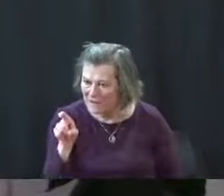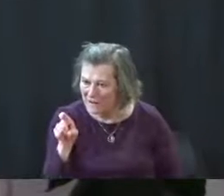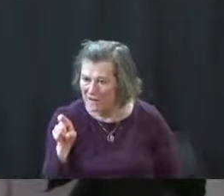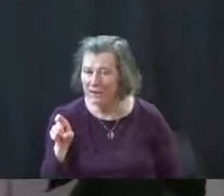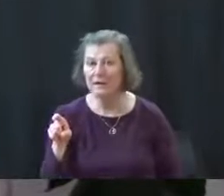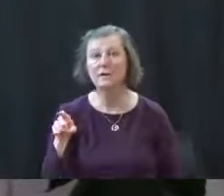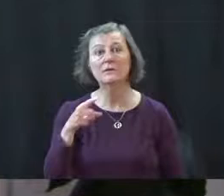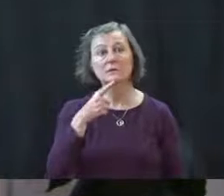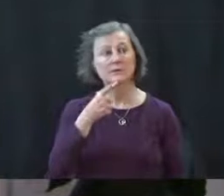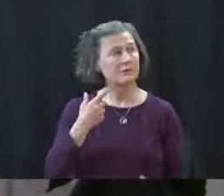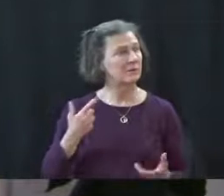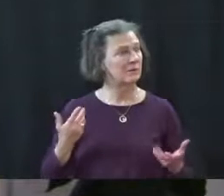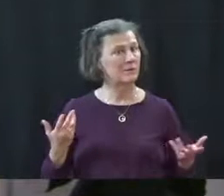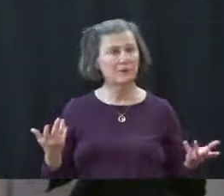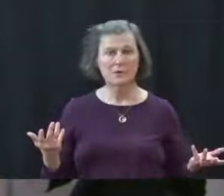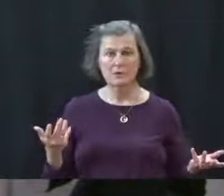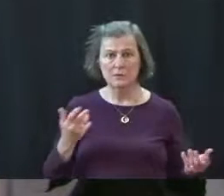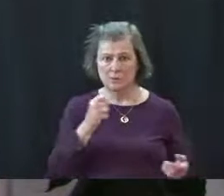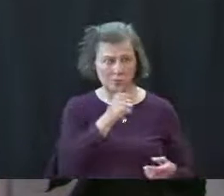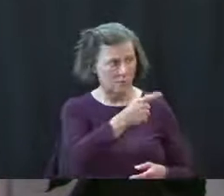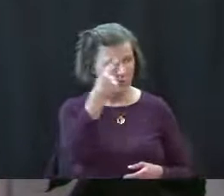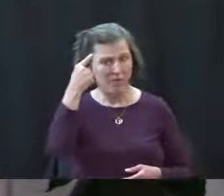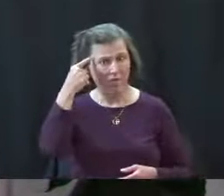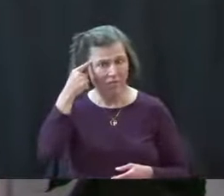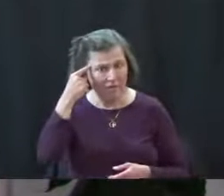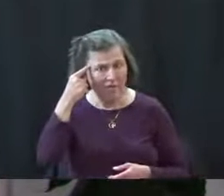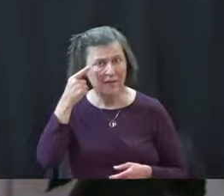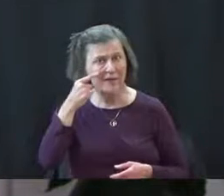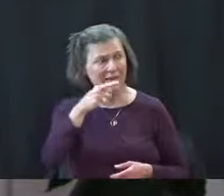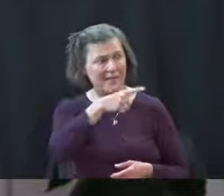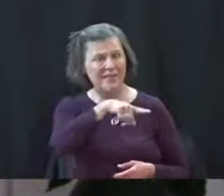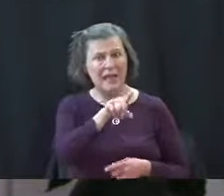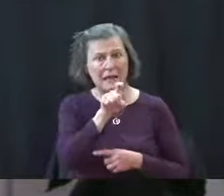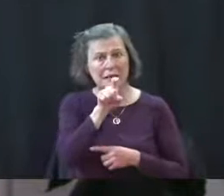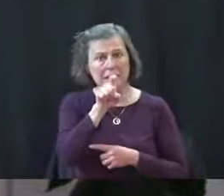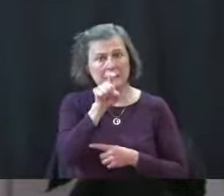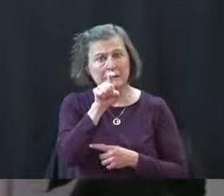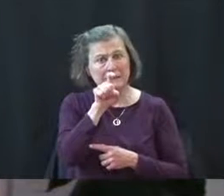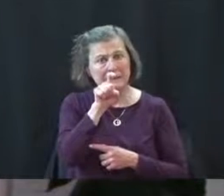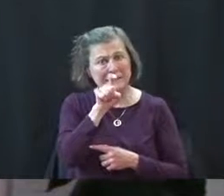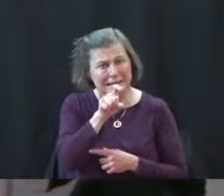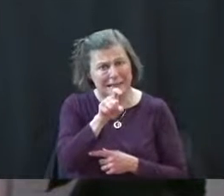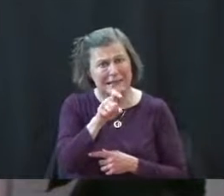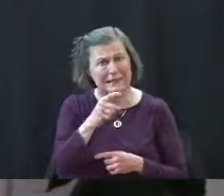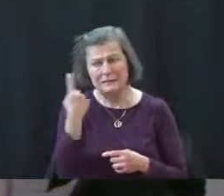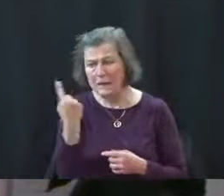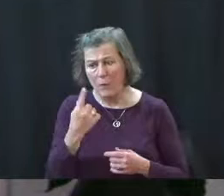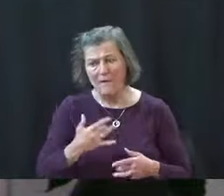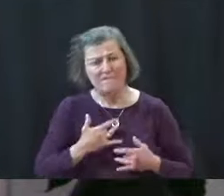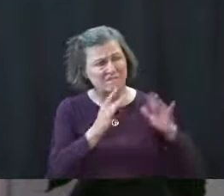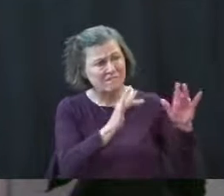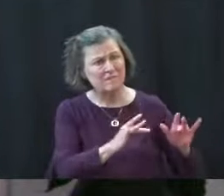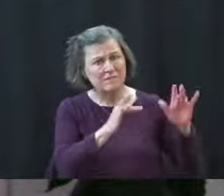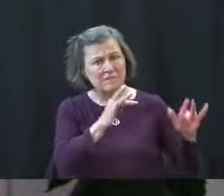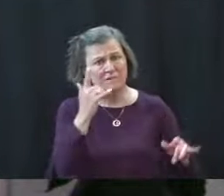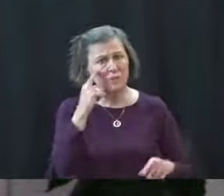And she said “well don't you think they need feeling sorry for?”